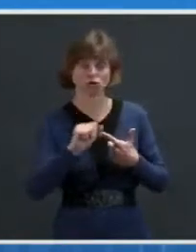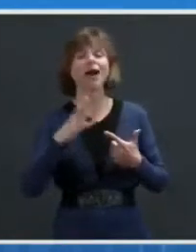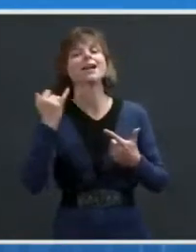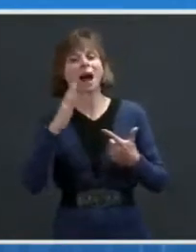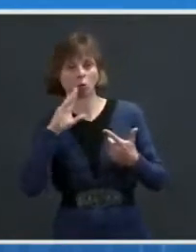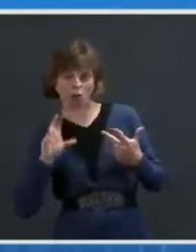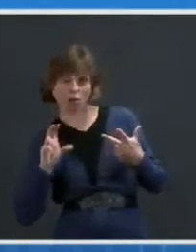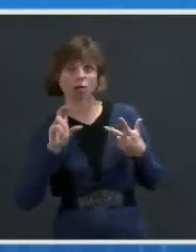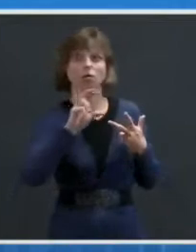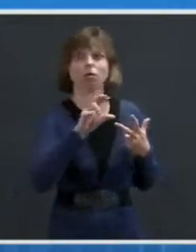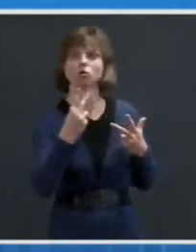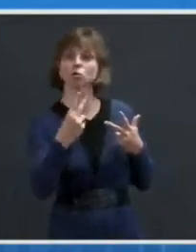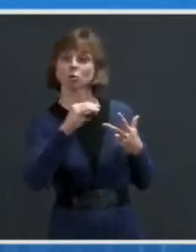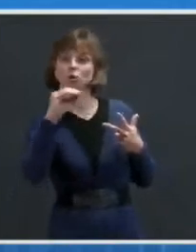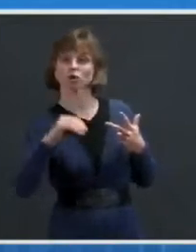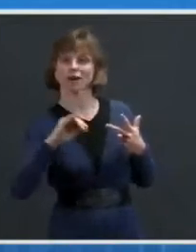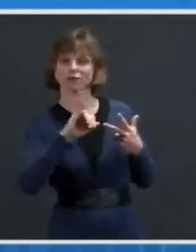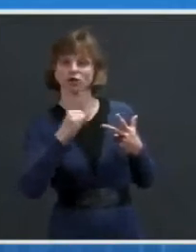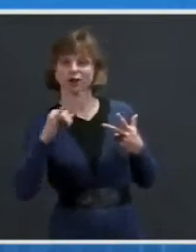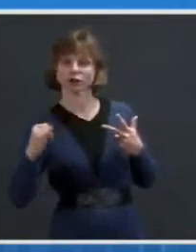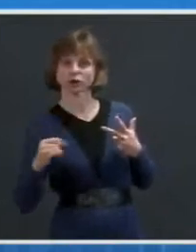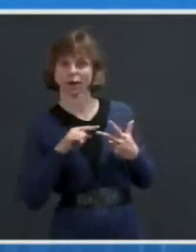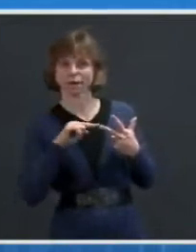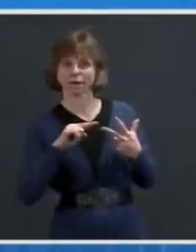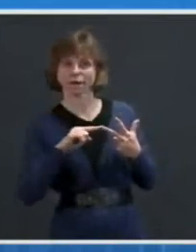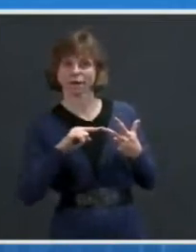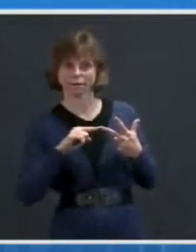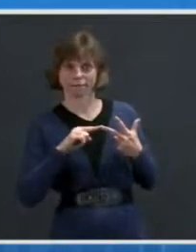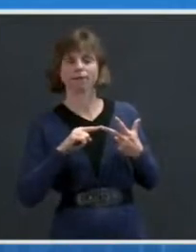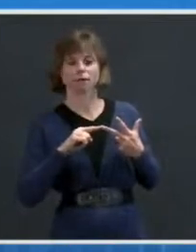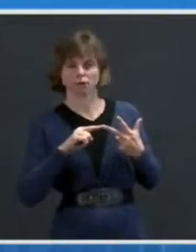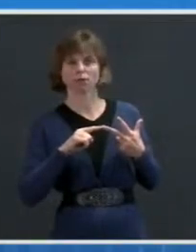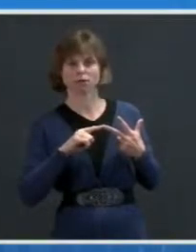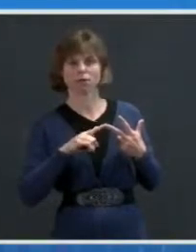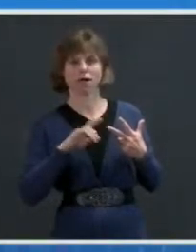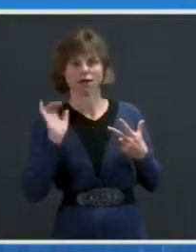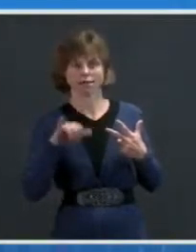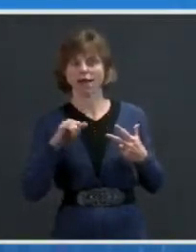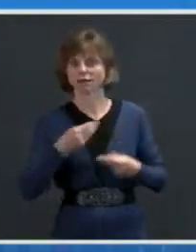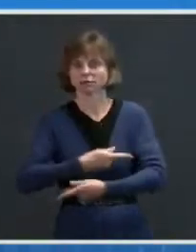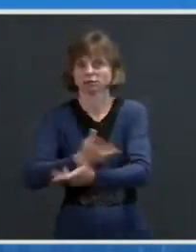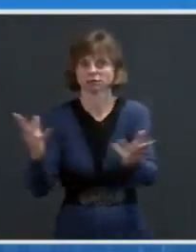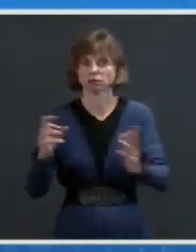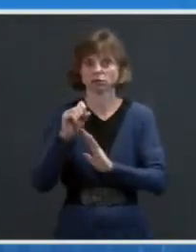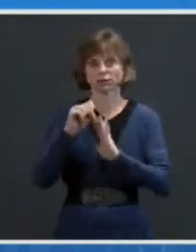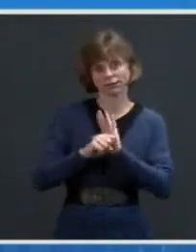PFIZER ALLOCATION, 2% OF THE